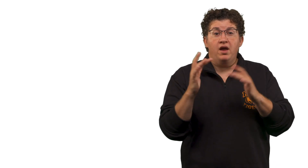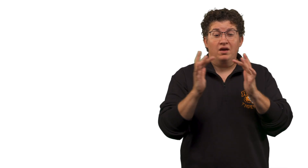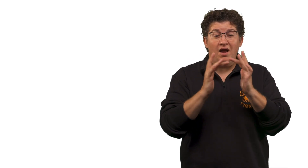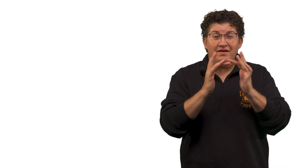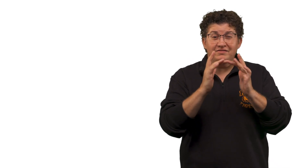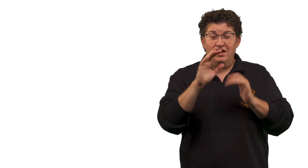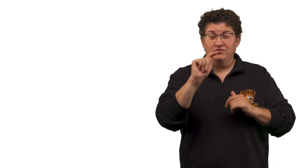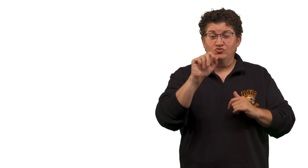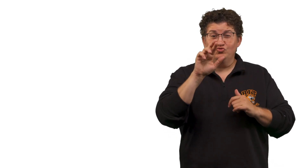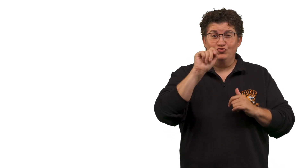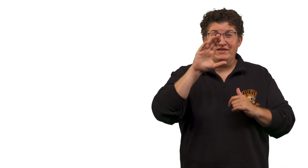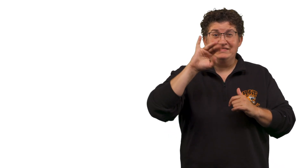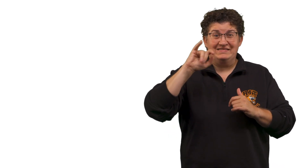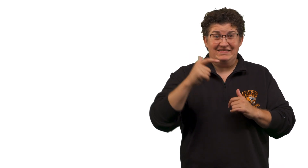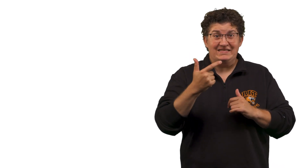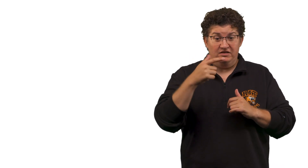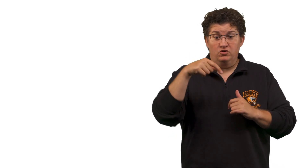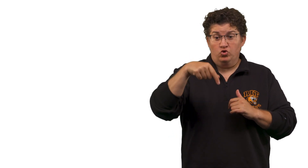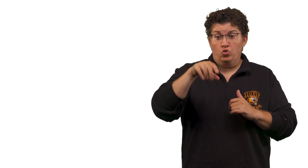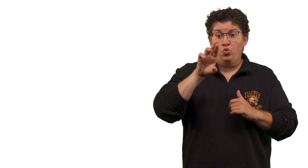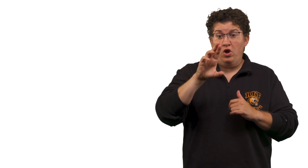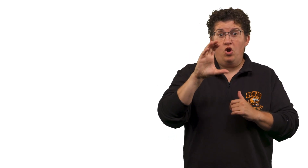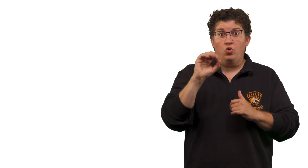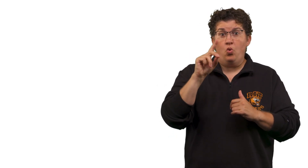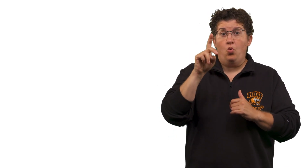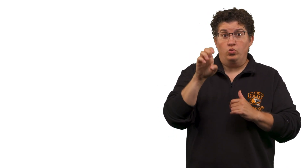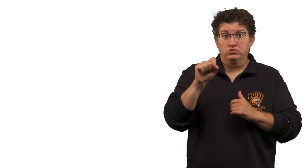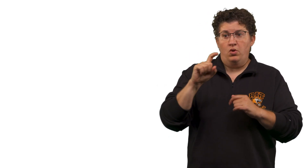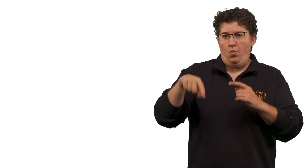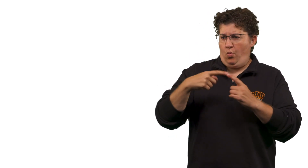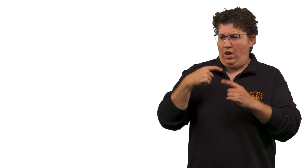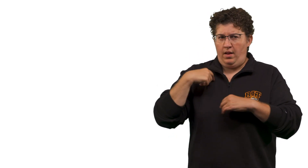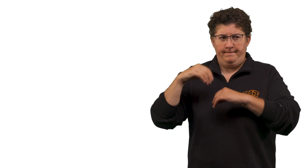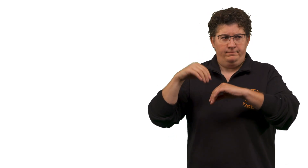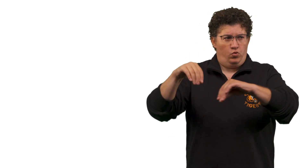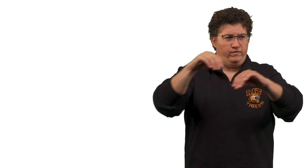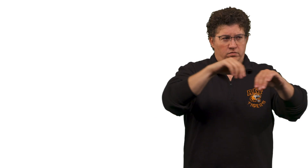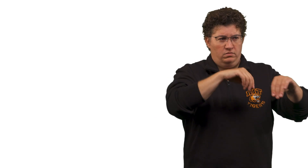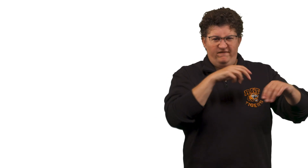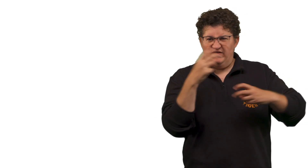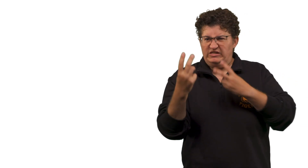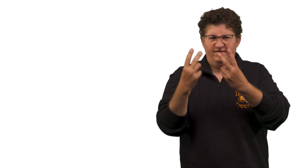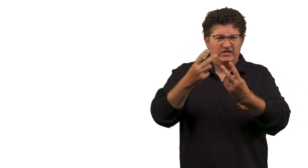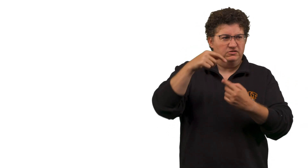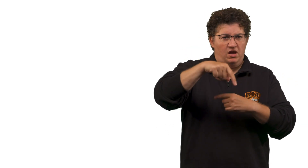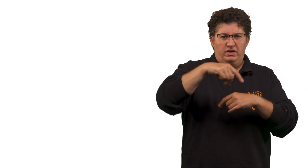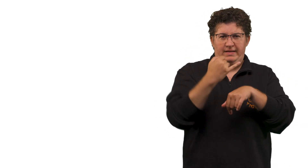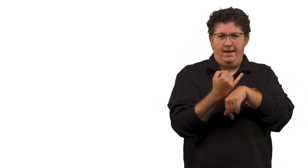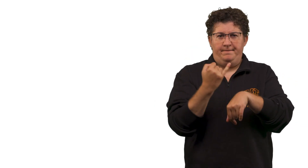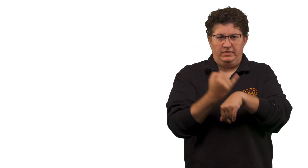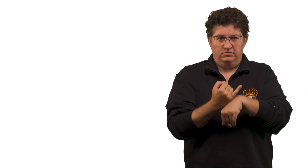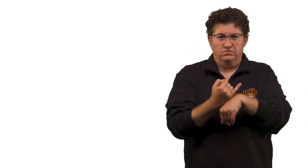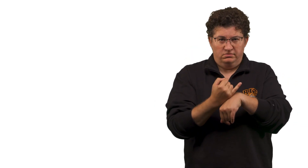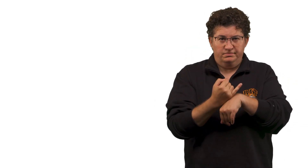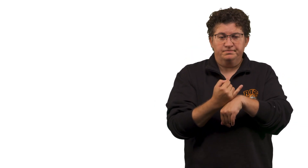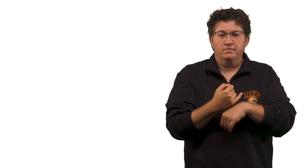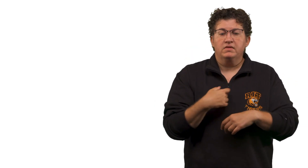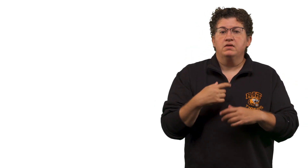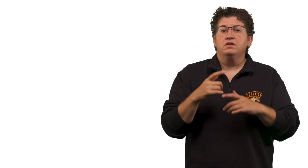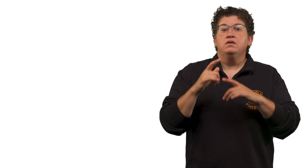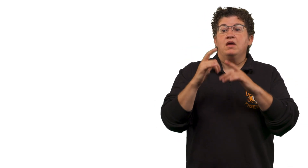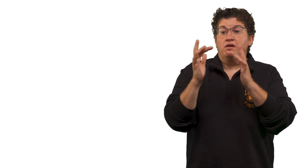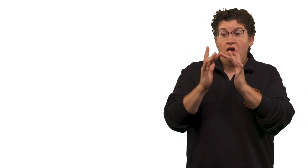using the contact tracing QR codes when I’m moving about campus;